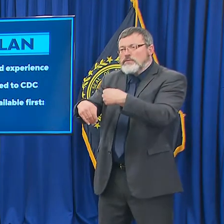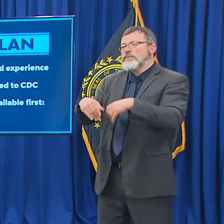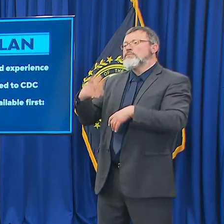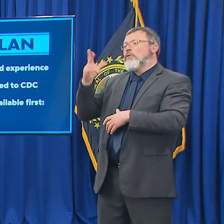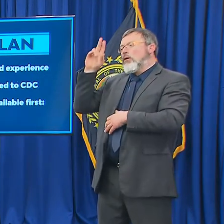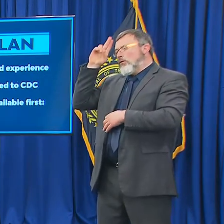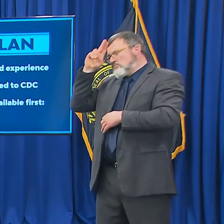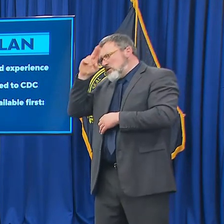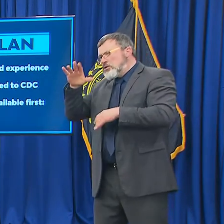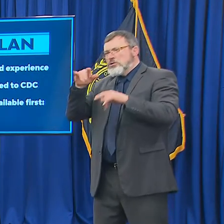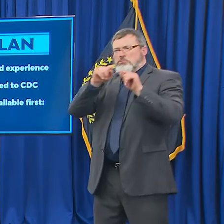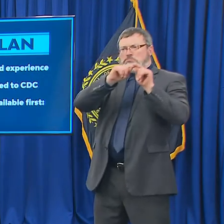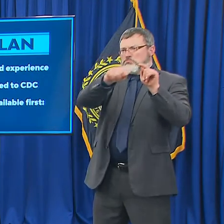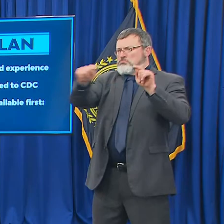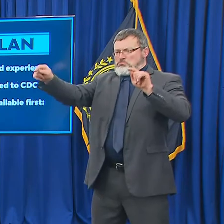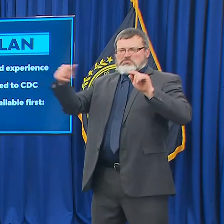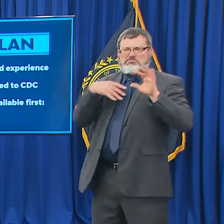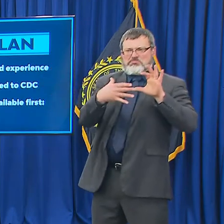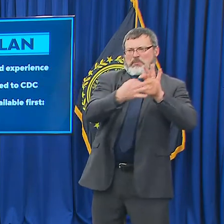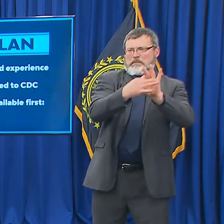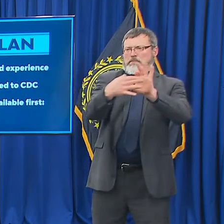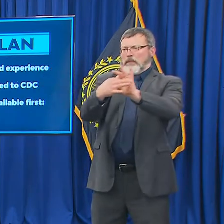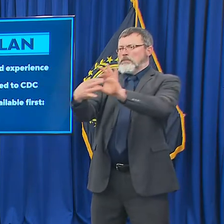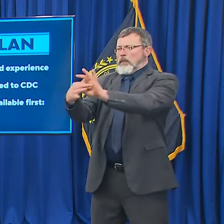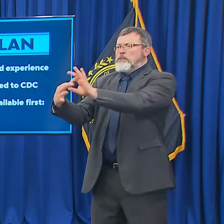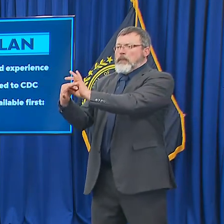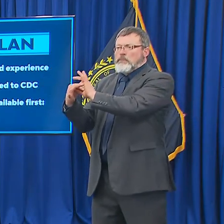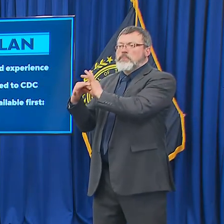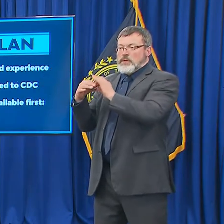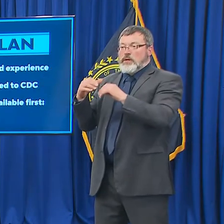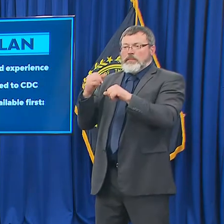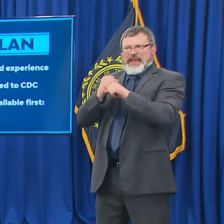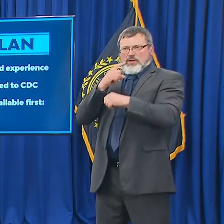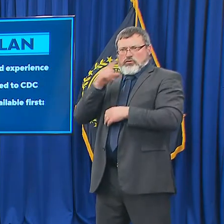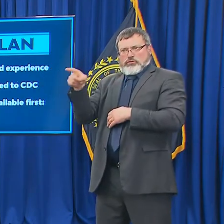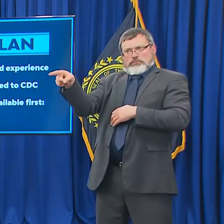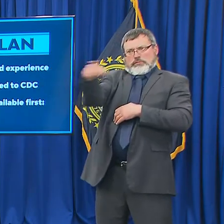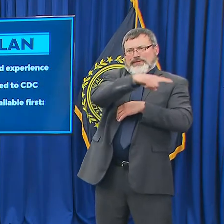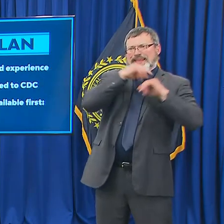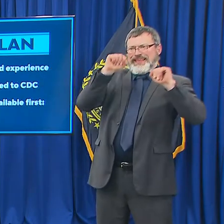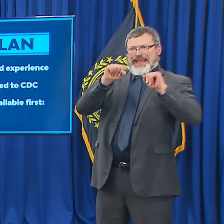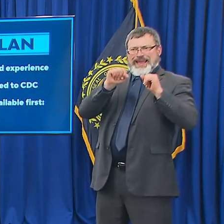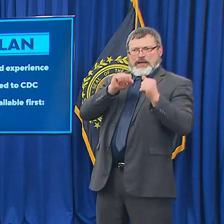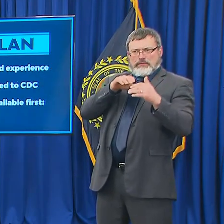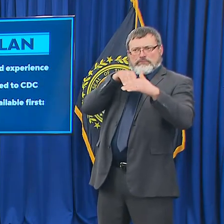show high efficacy in preventing coated 19 next slide.